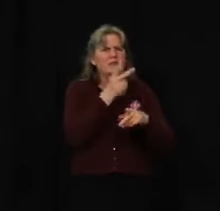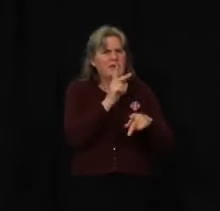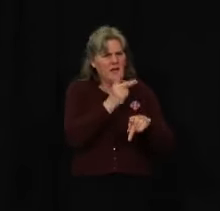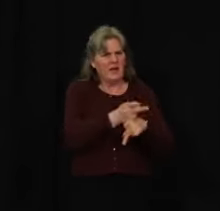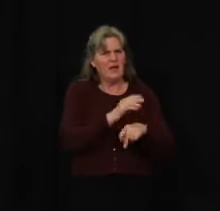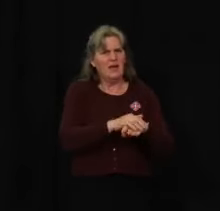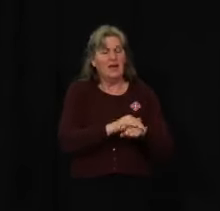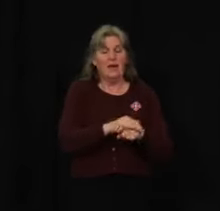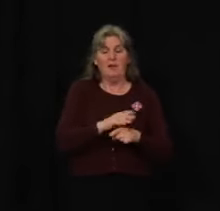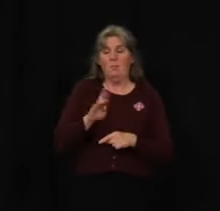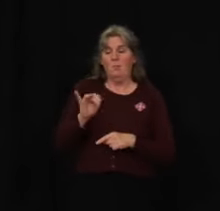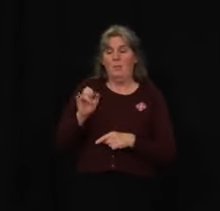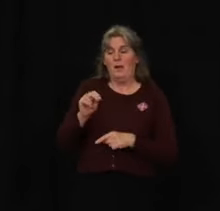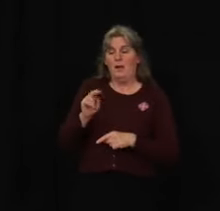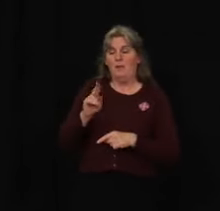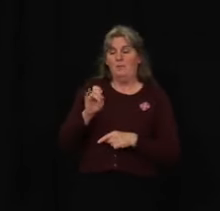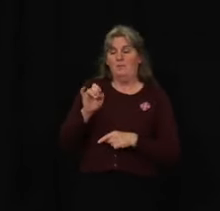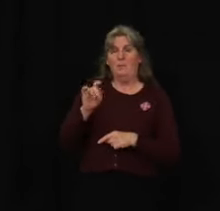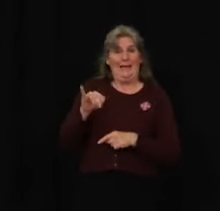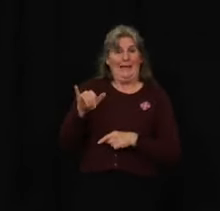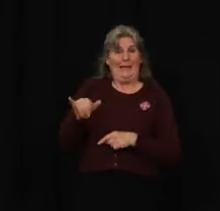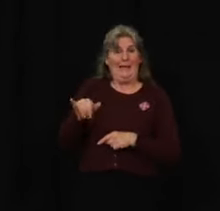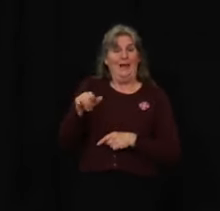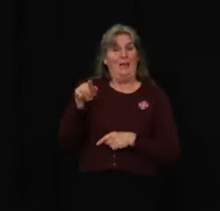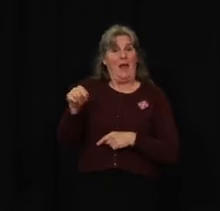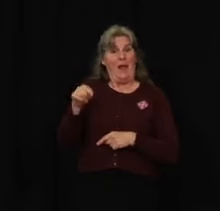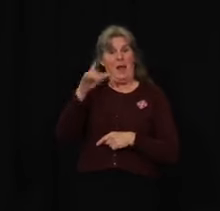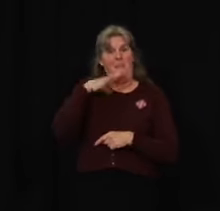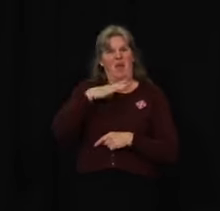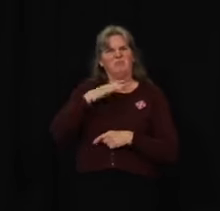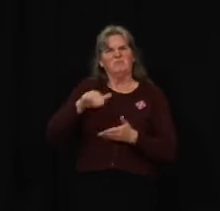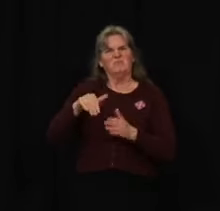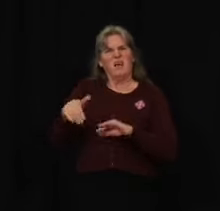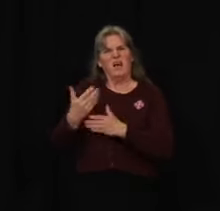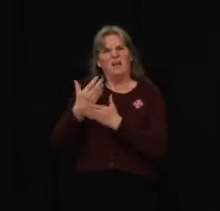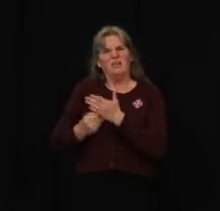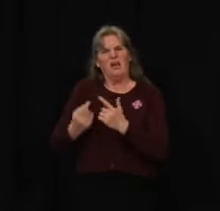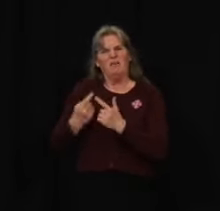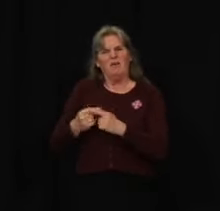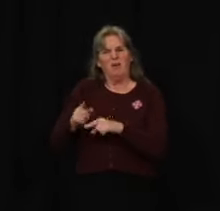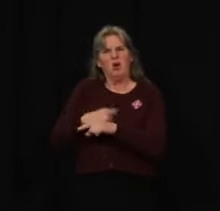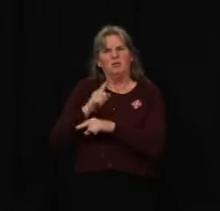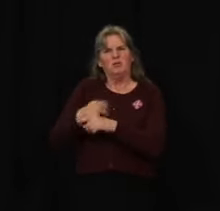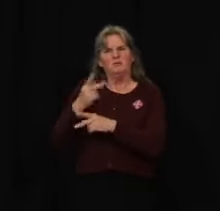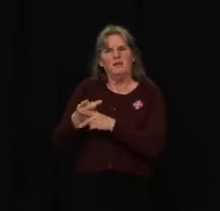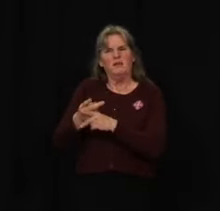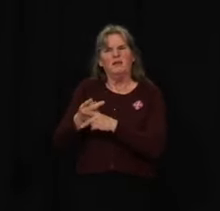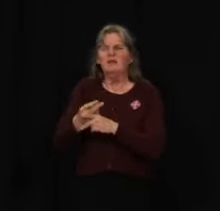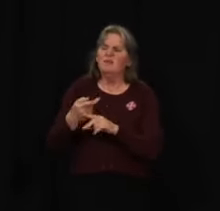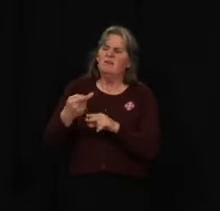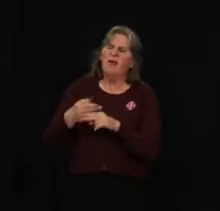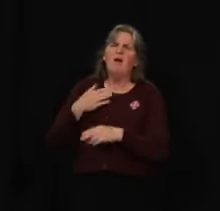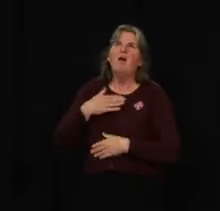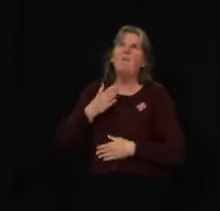the territory such as healthcare and testing capacity, but also the spectrum of impacts that result from either COVID affect